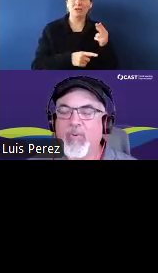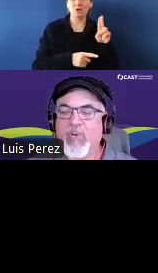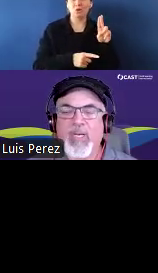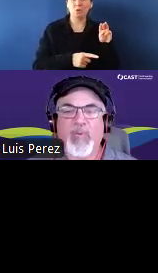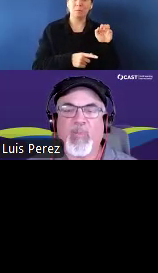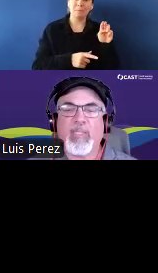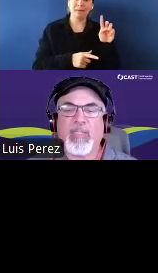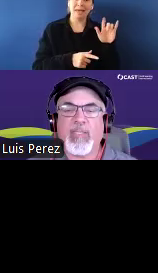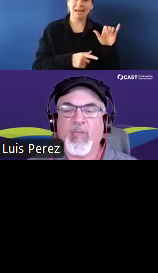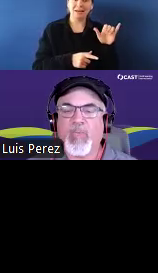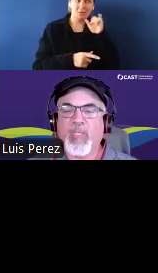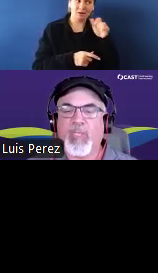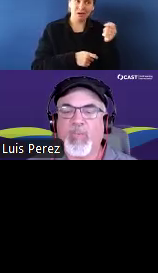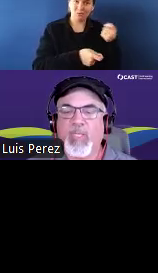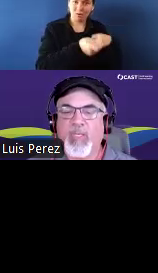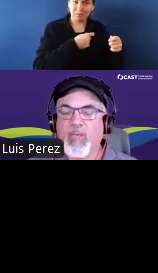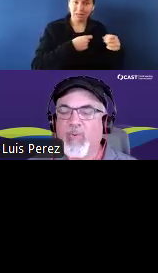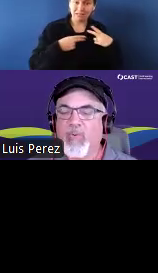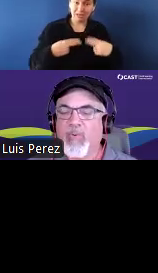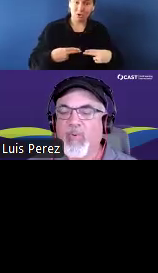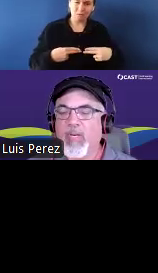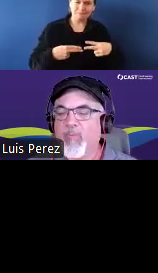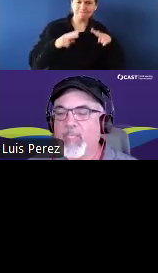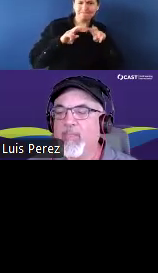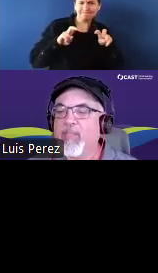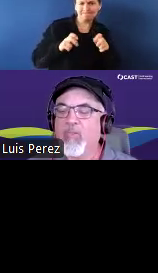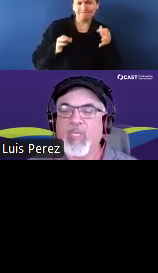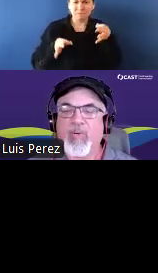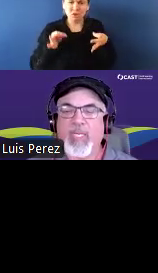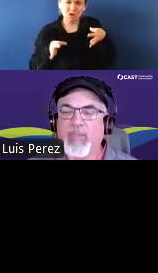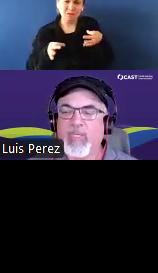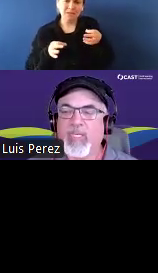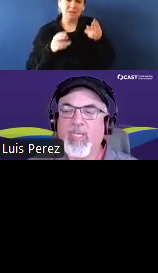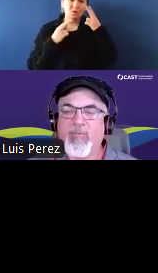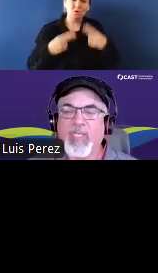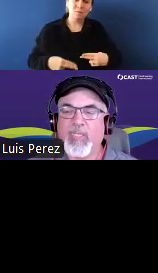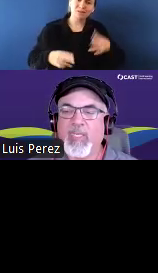we're not replacing human judgment, we're not replacing human creativity and innovation,